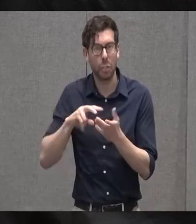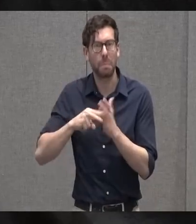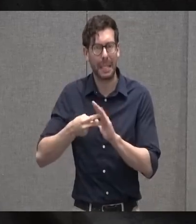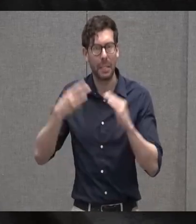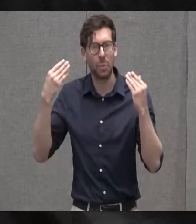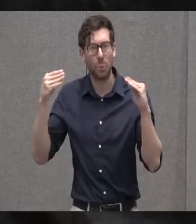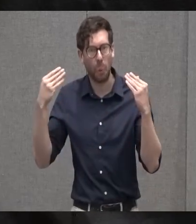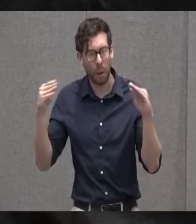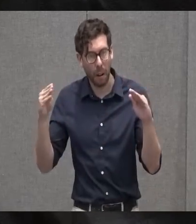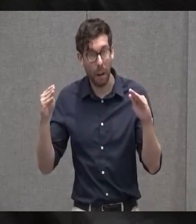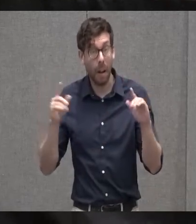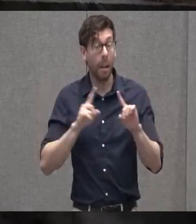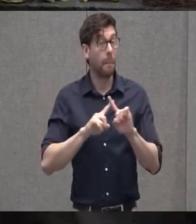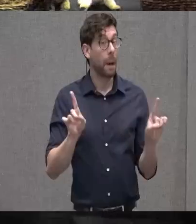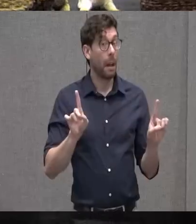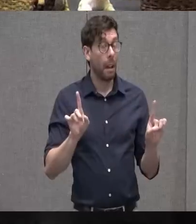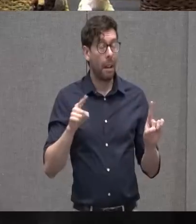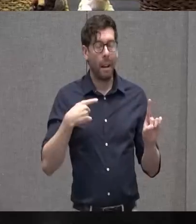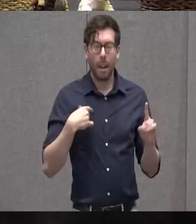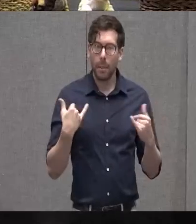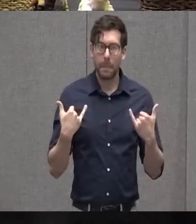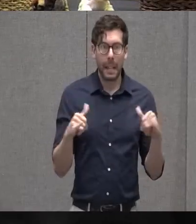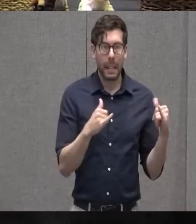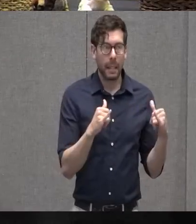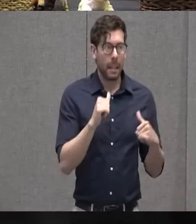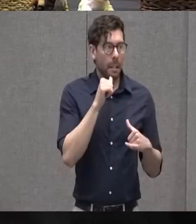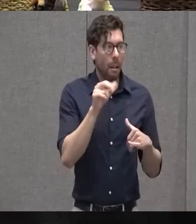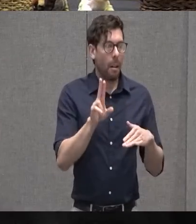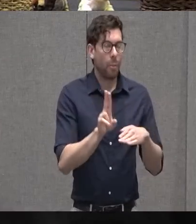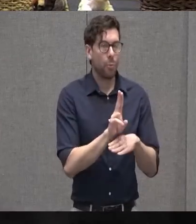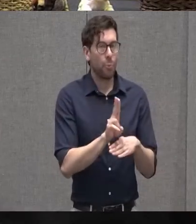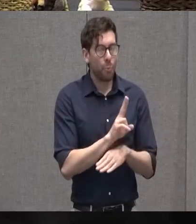I didn't play with dollars, we played with pennies,